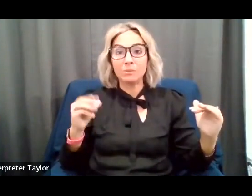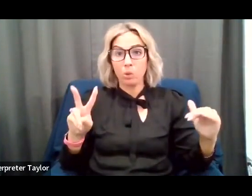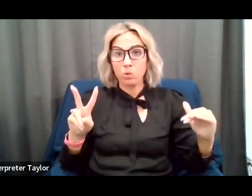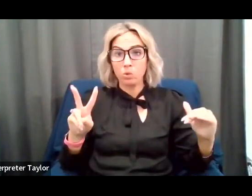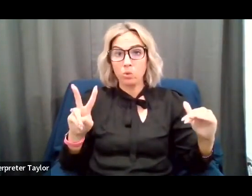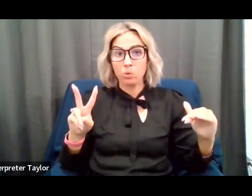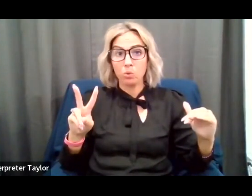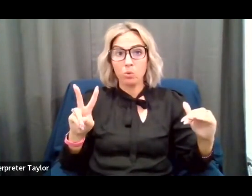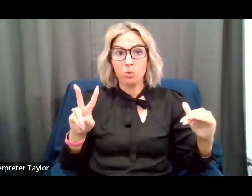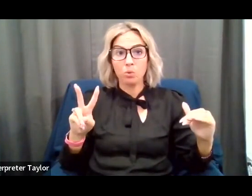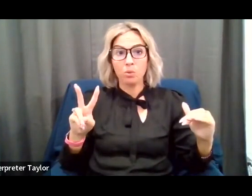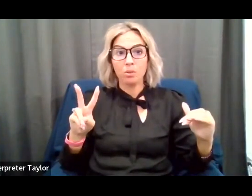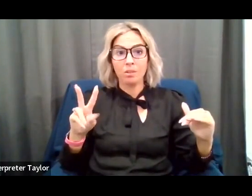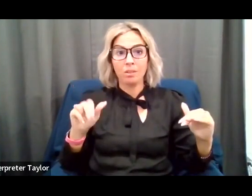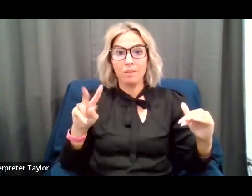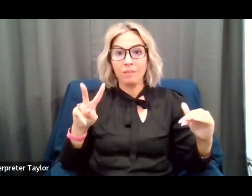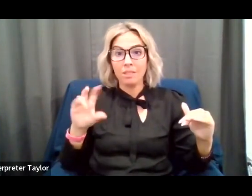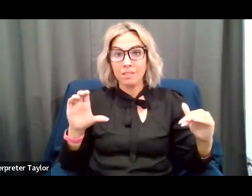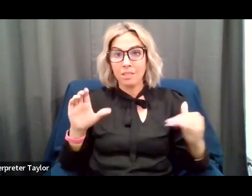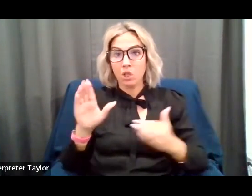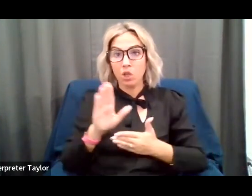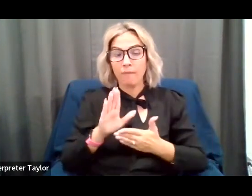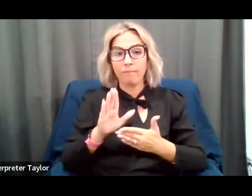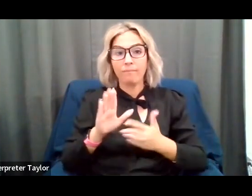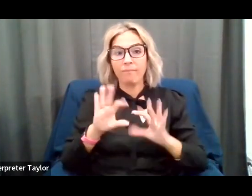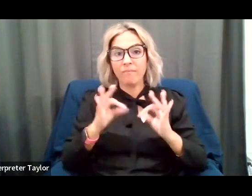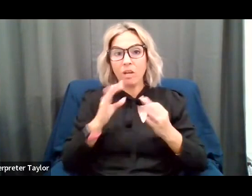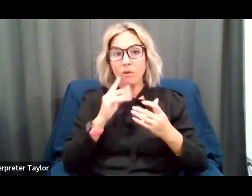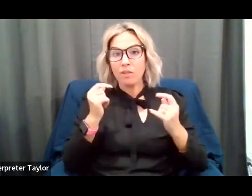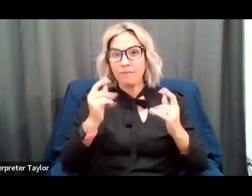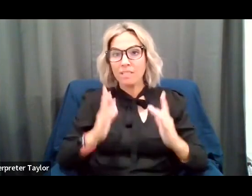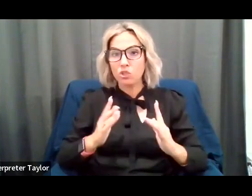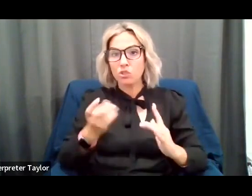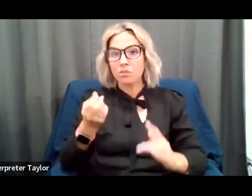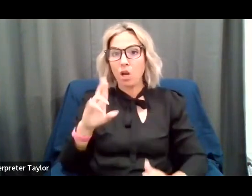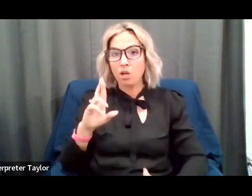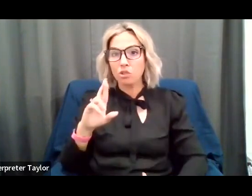Antelope Valley College Federation of Teachers, Dr. Jason Bowen.